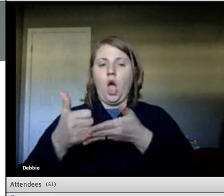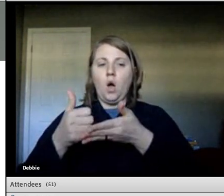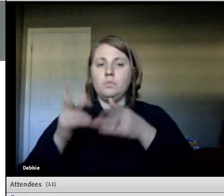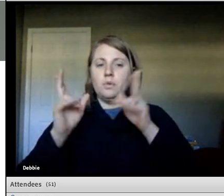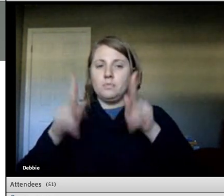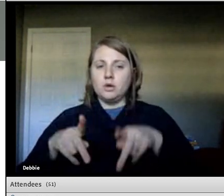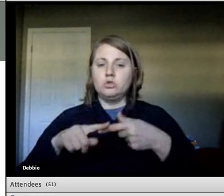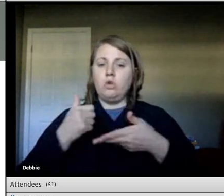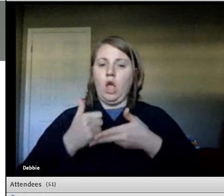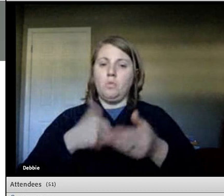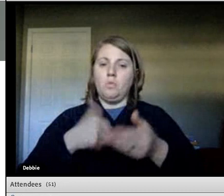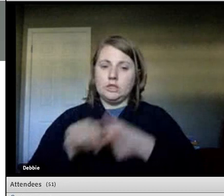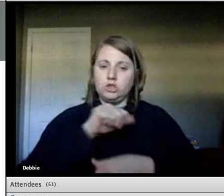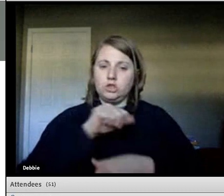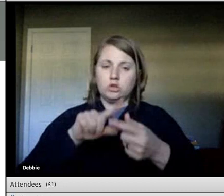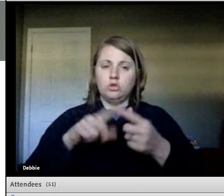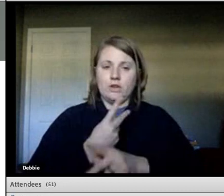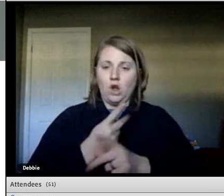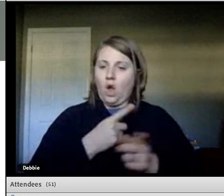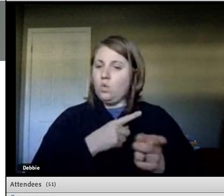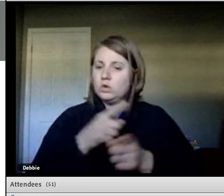to create a tutorial.